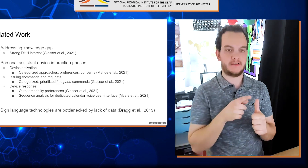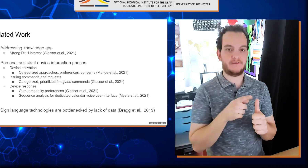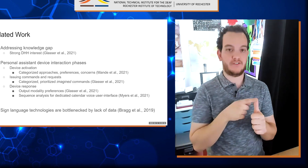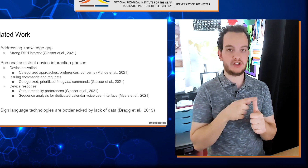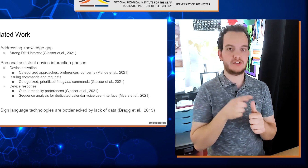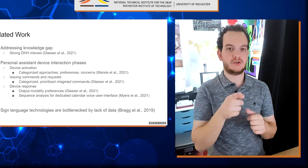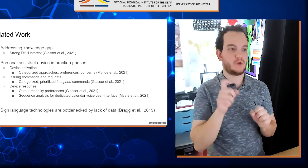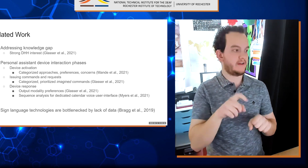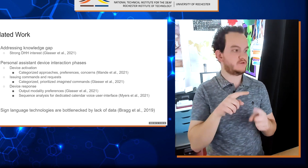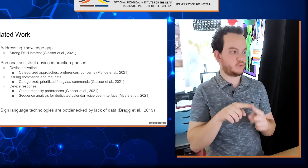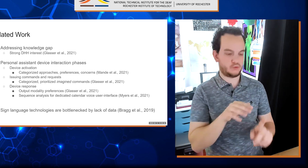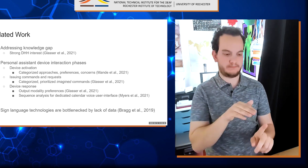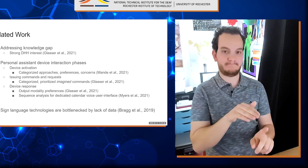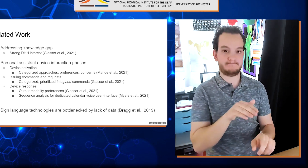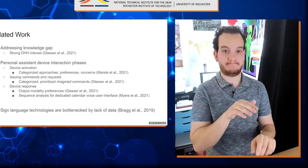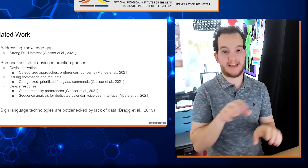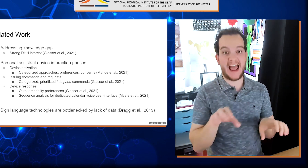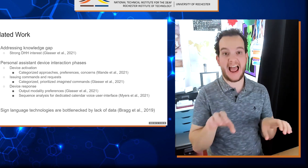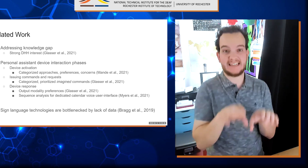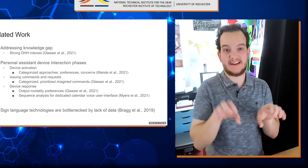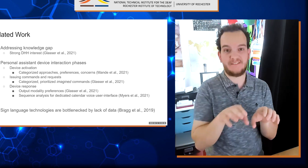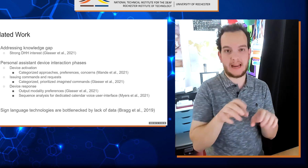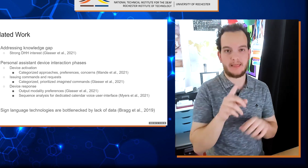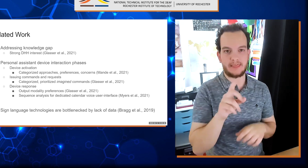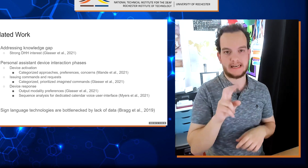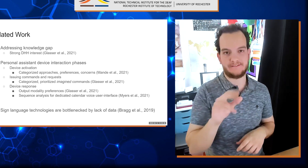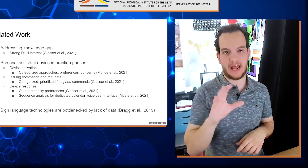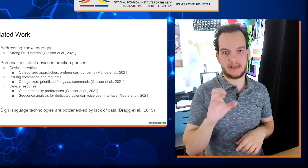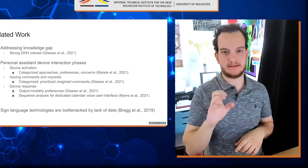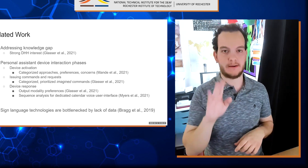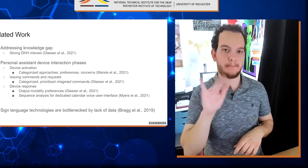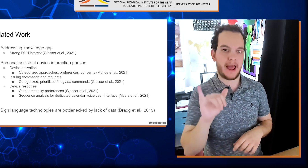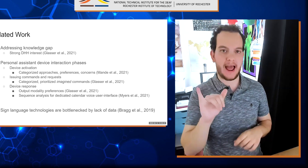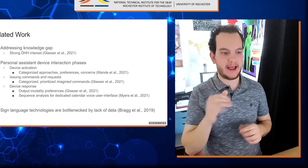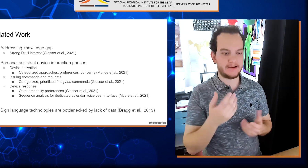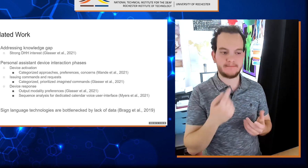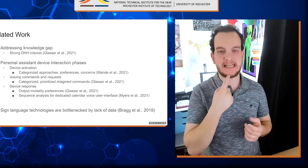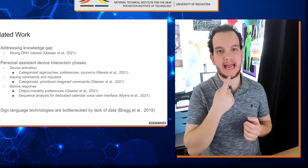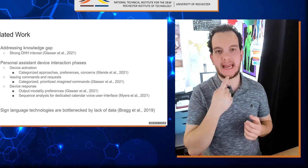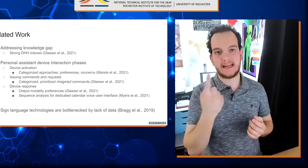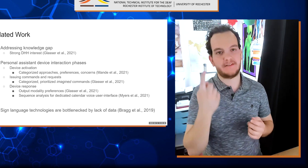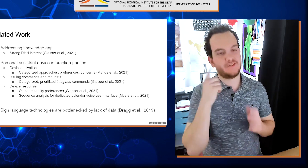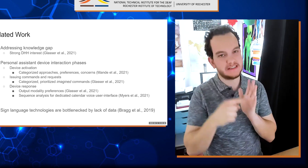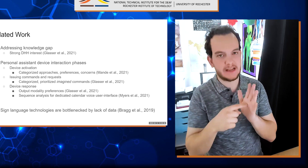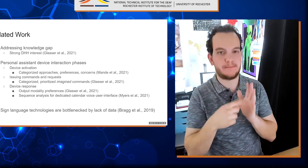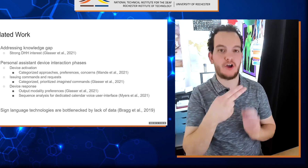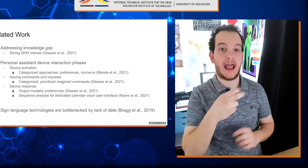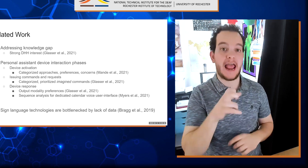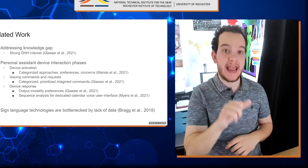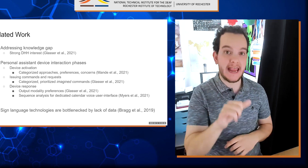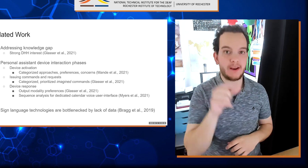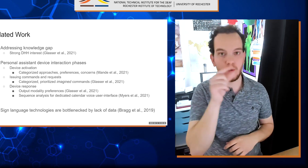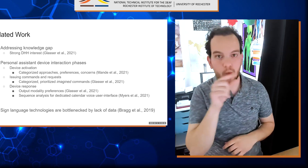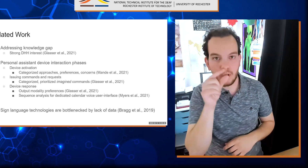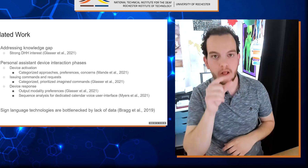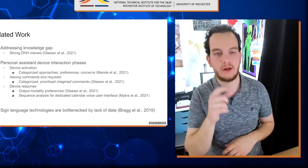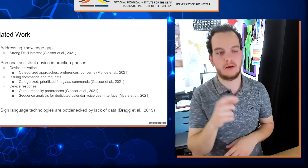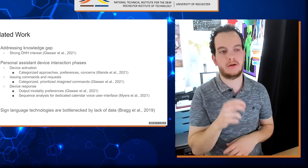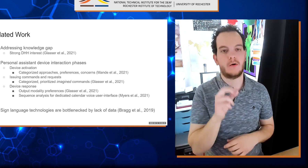Now, the interaction has different phases. It's activated typically by saying something like,